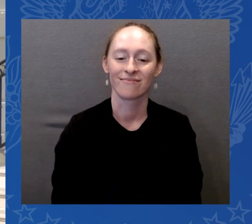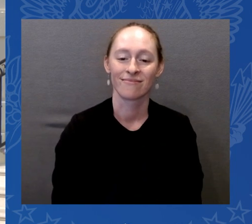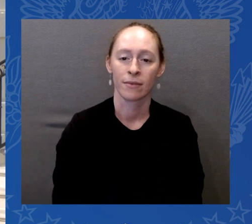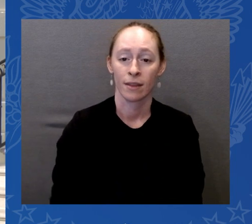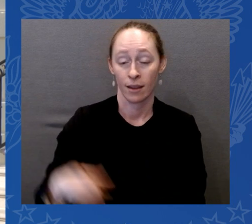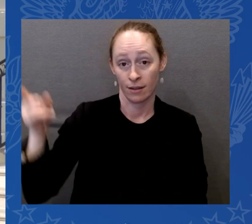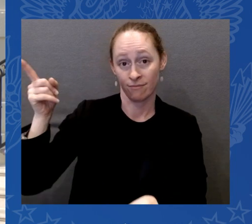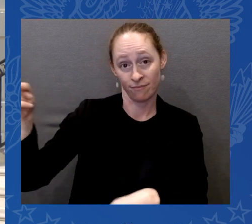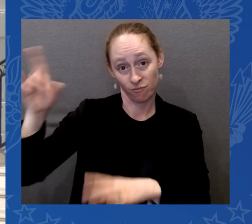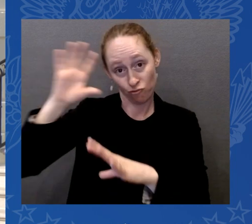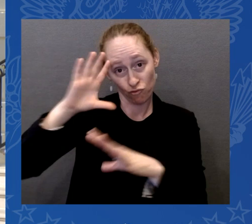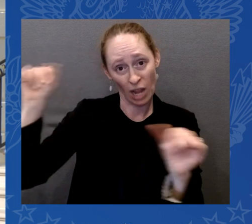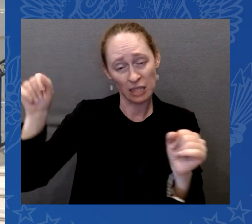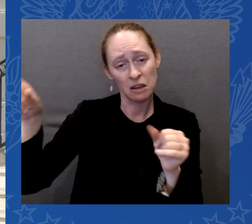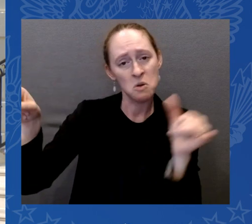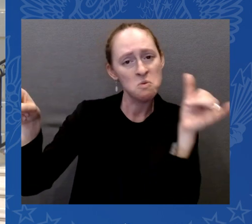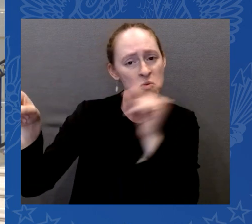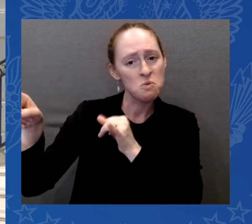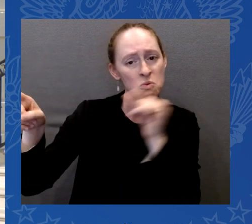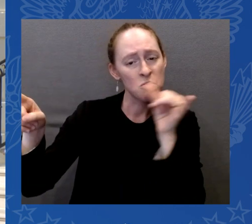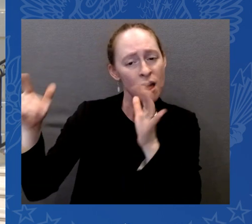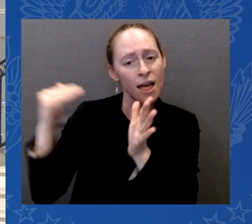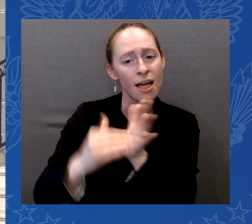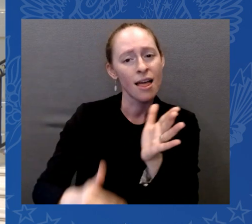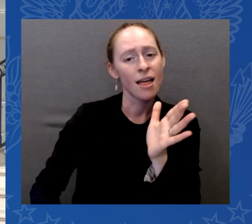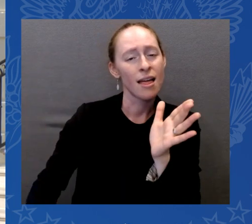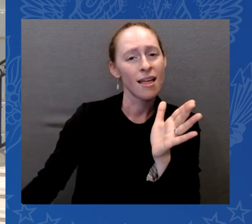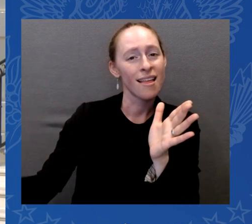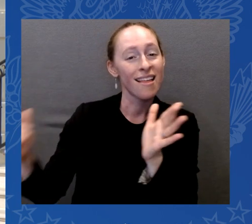that there is no challenge too big for America.